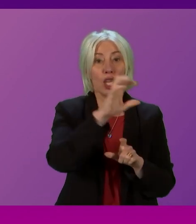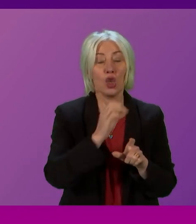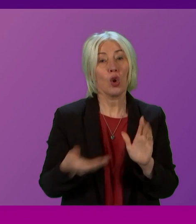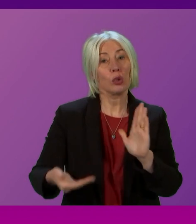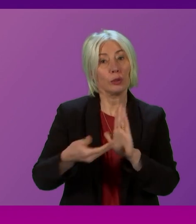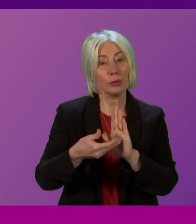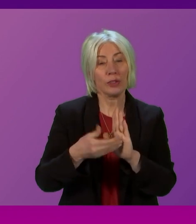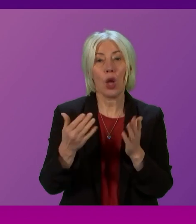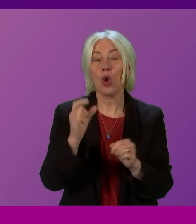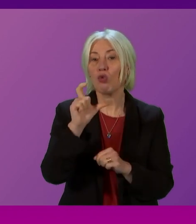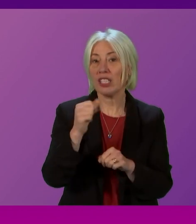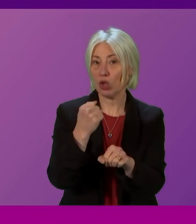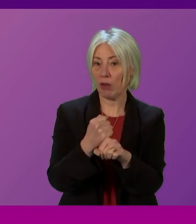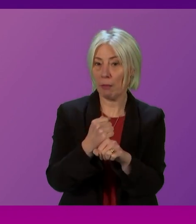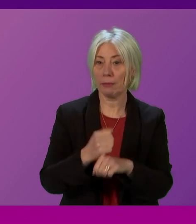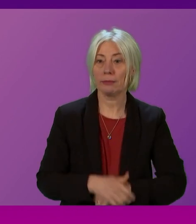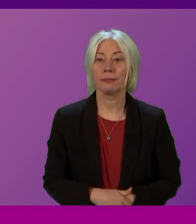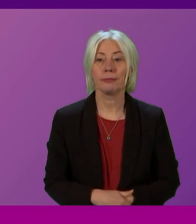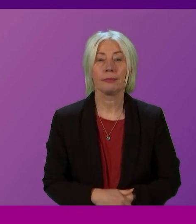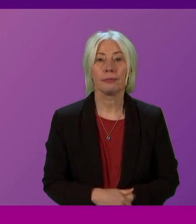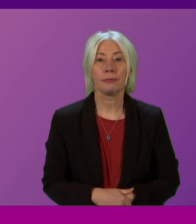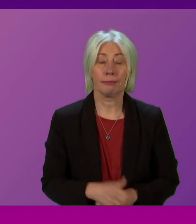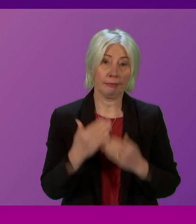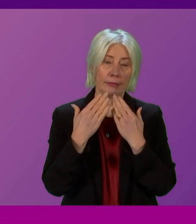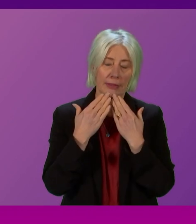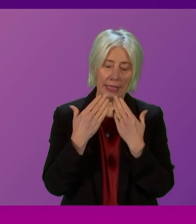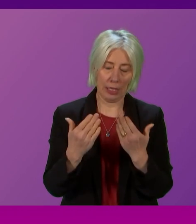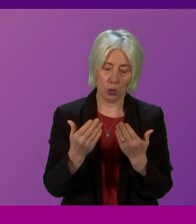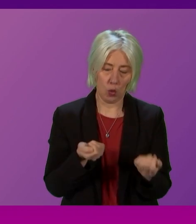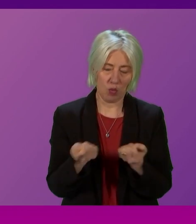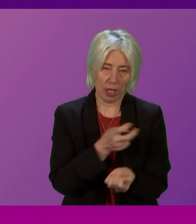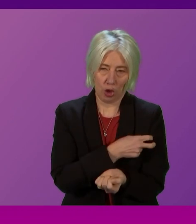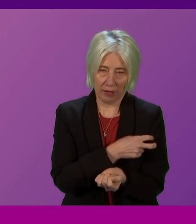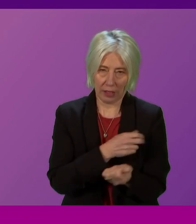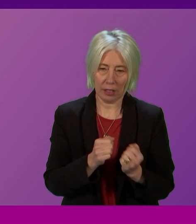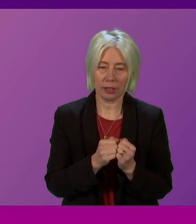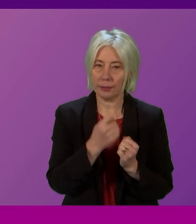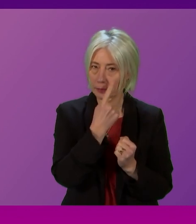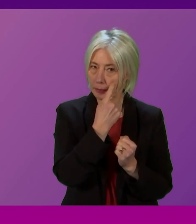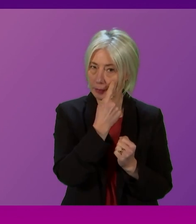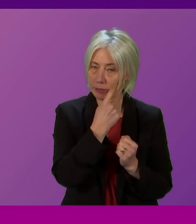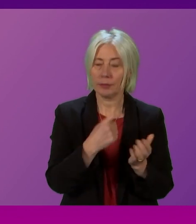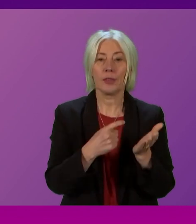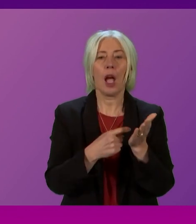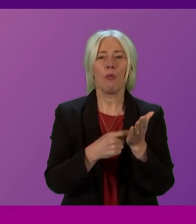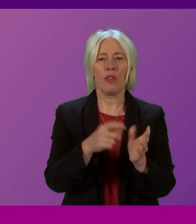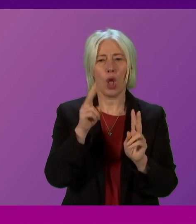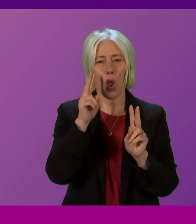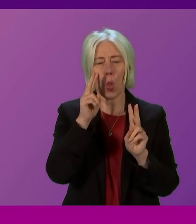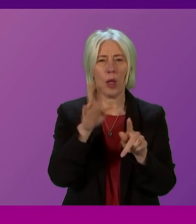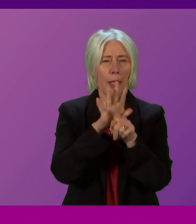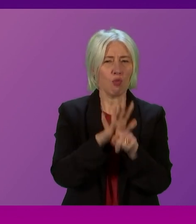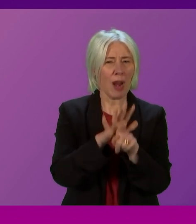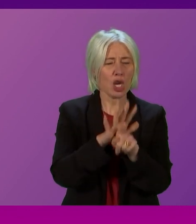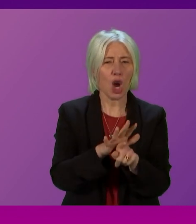I refer to the exchanges on the pressures that are on the national health service.